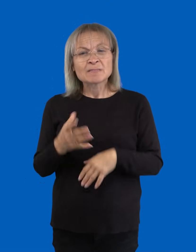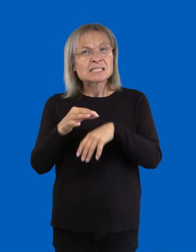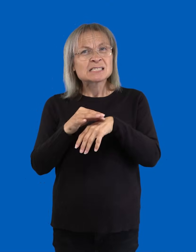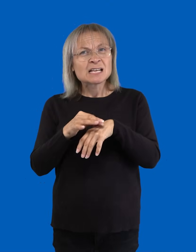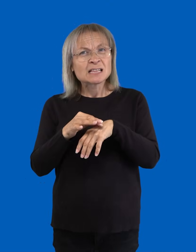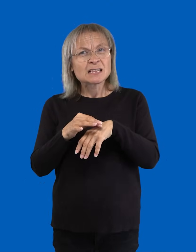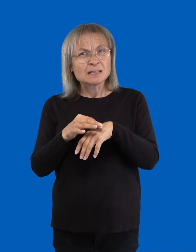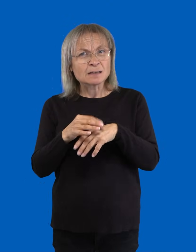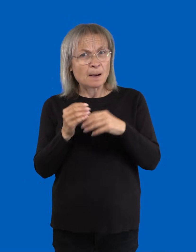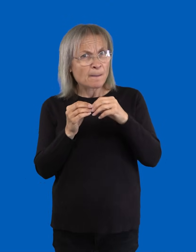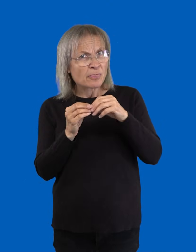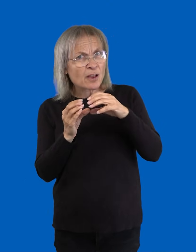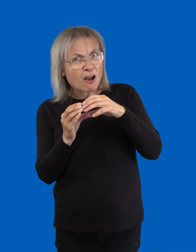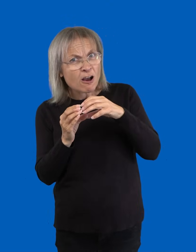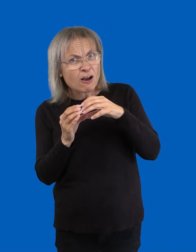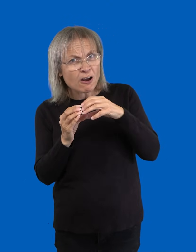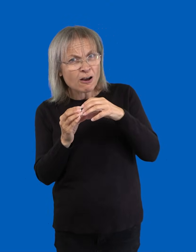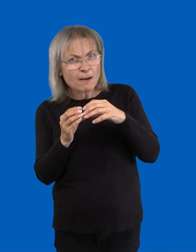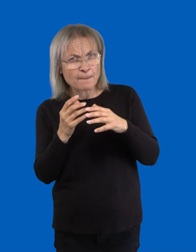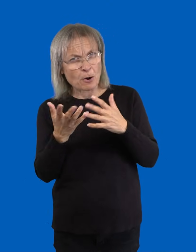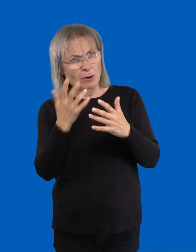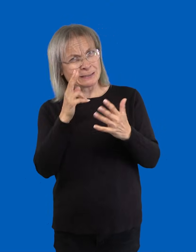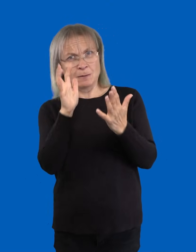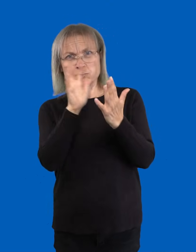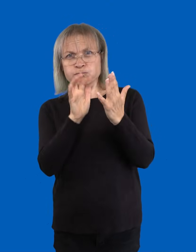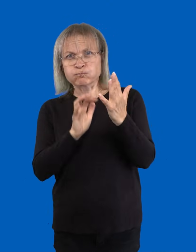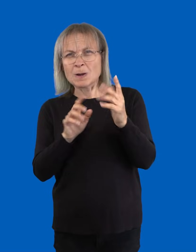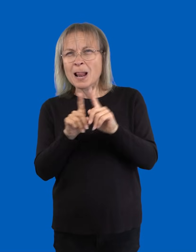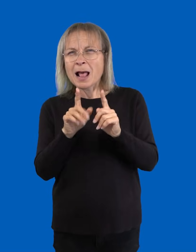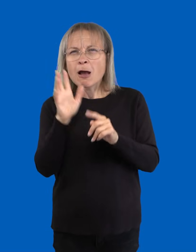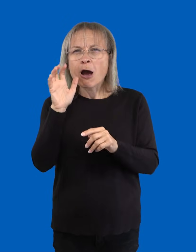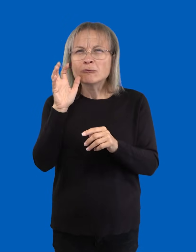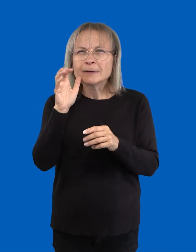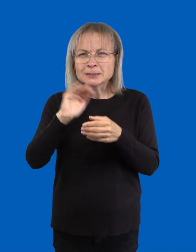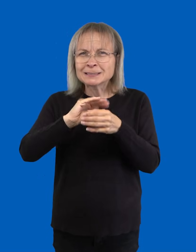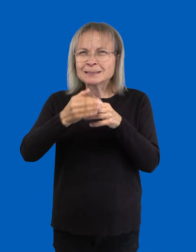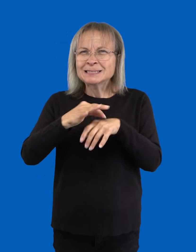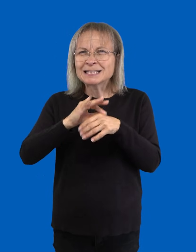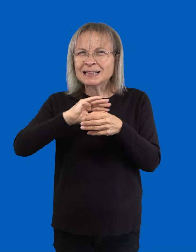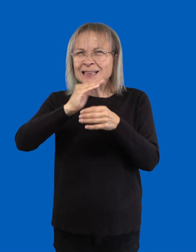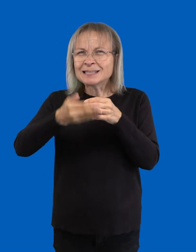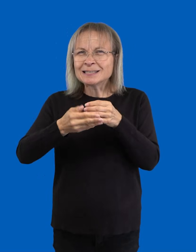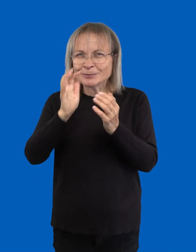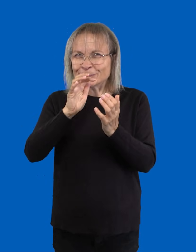thicker skin with more obvious pores, a bit like orange peel